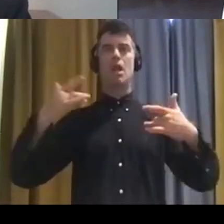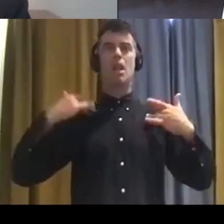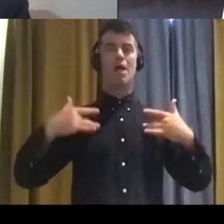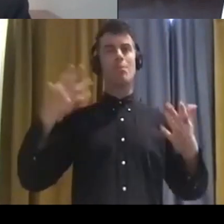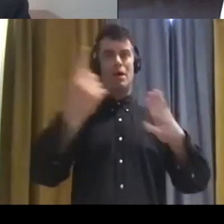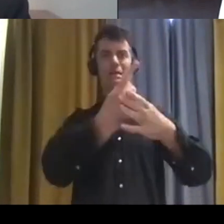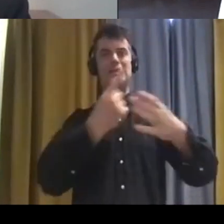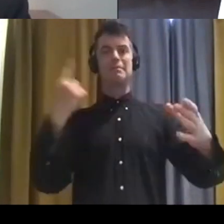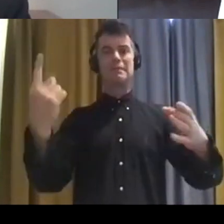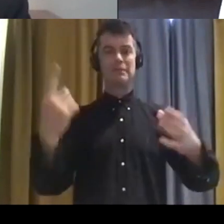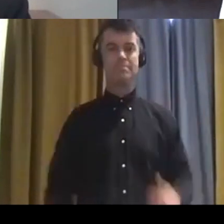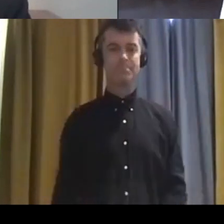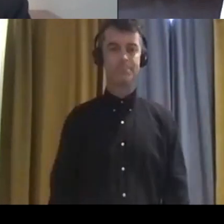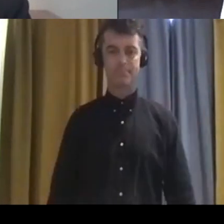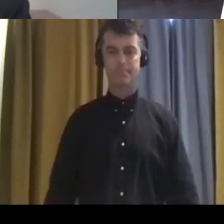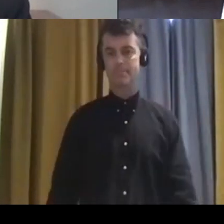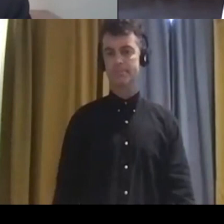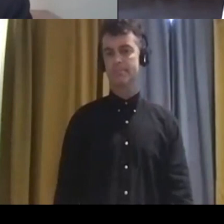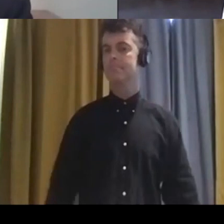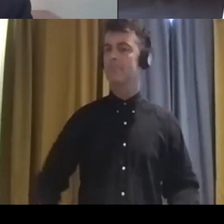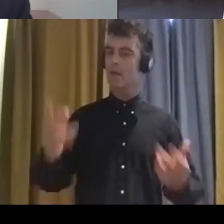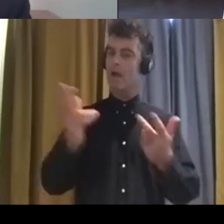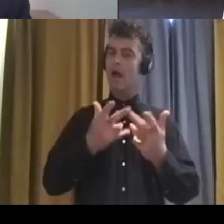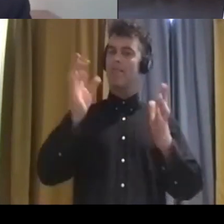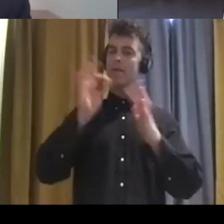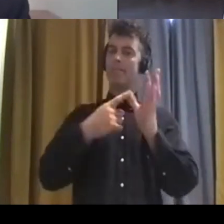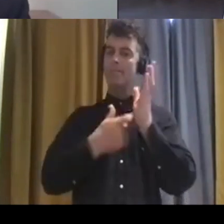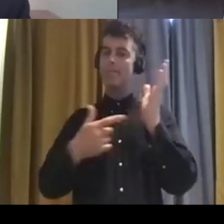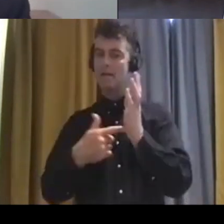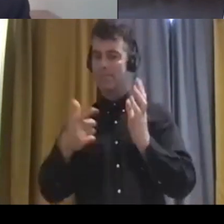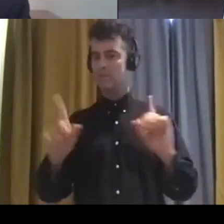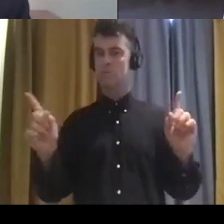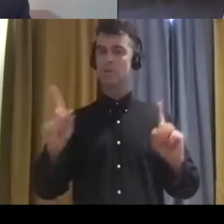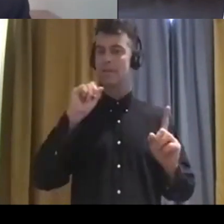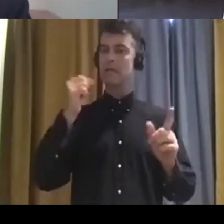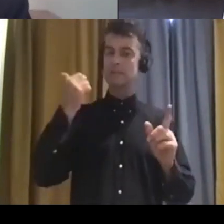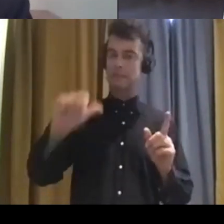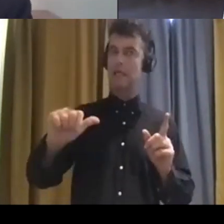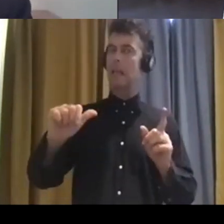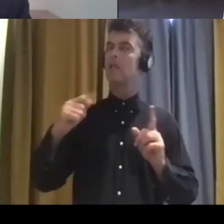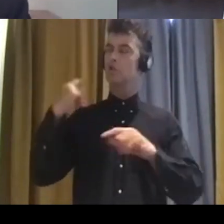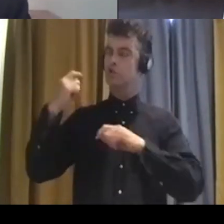the other part of that which I think is a really still an evolving area is capacity